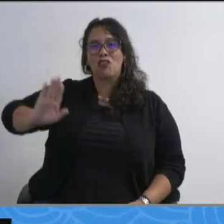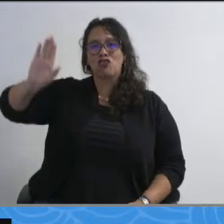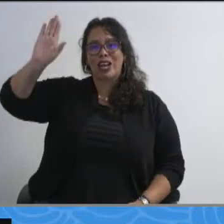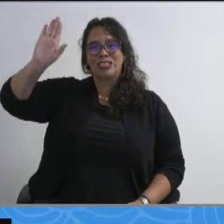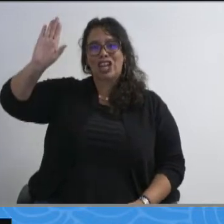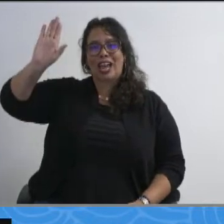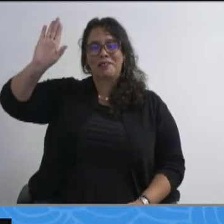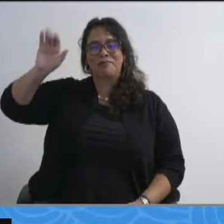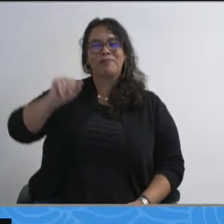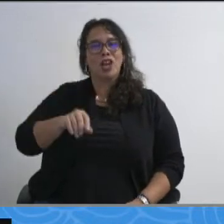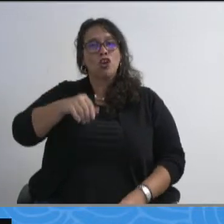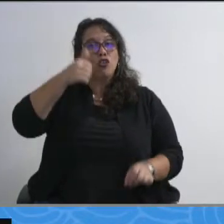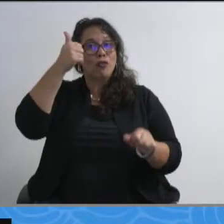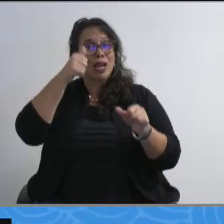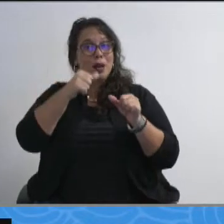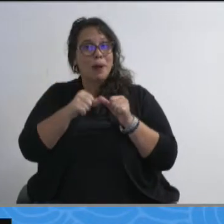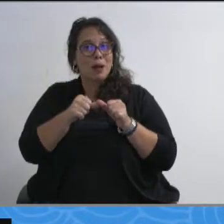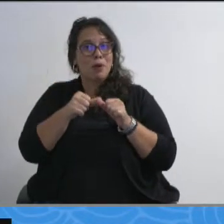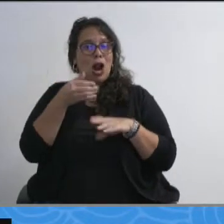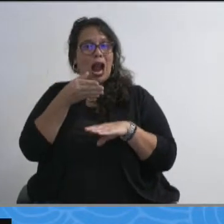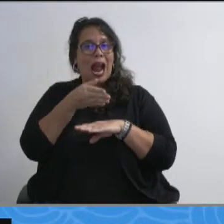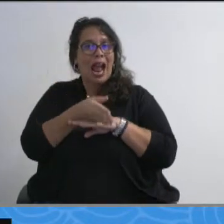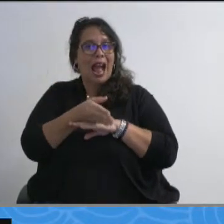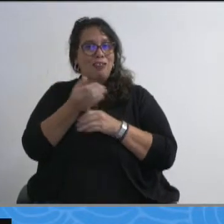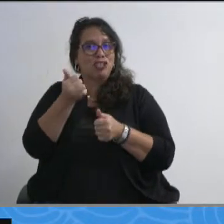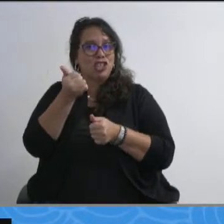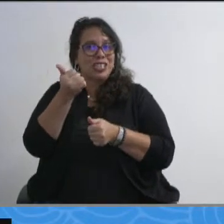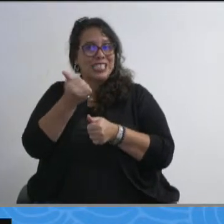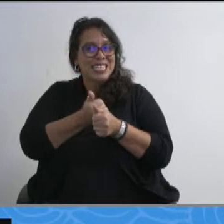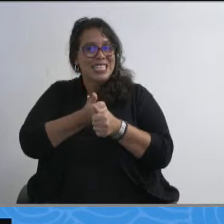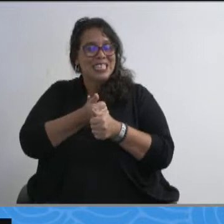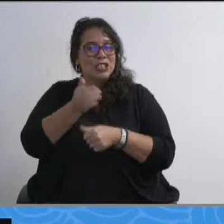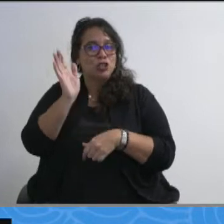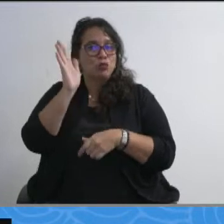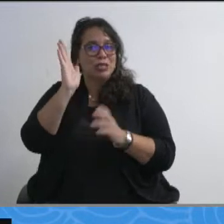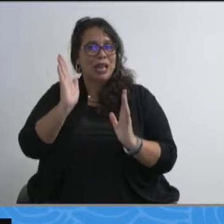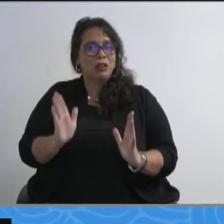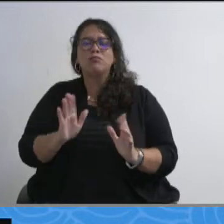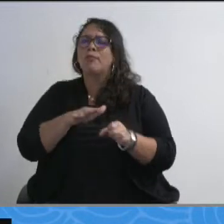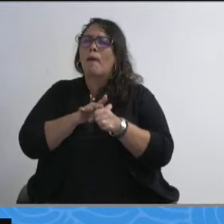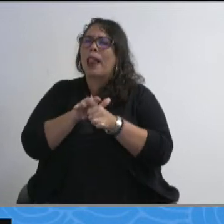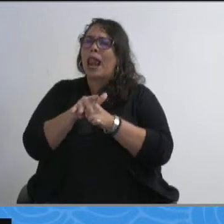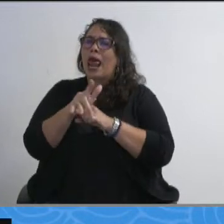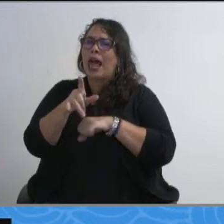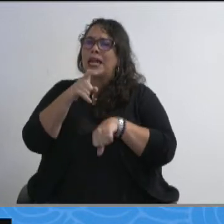Keeping in mind that after every presenter, we will allow ample time to be able to ask comments